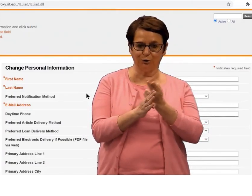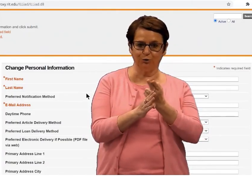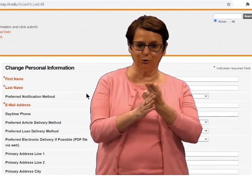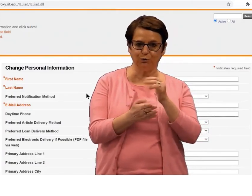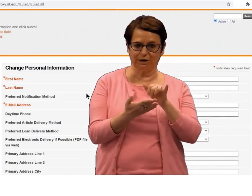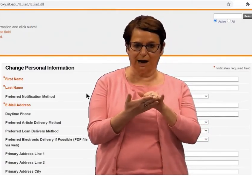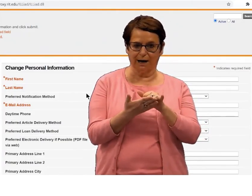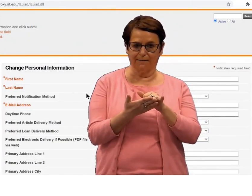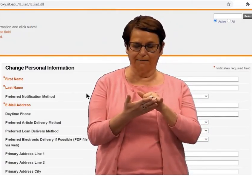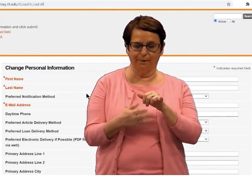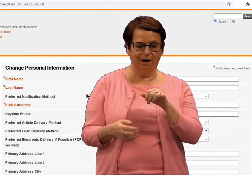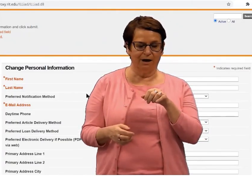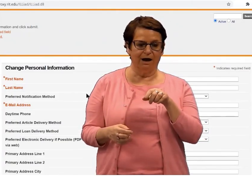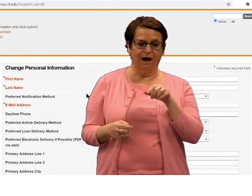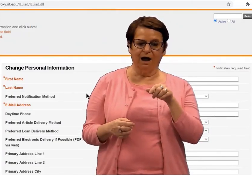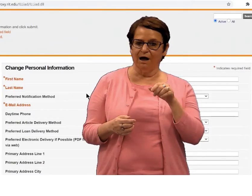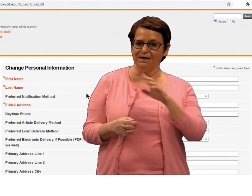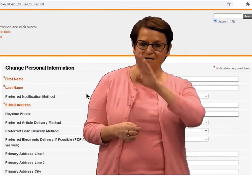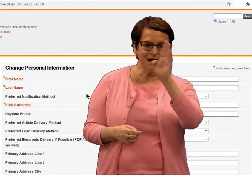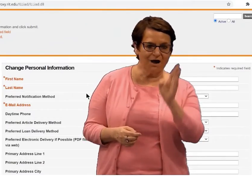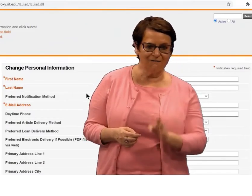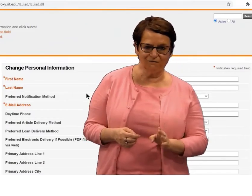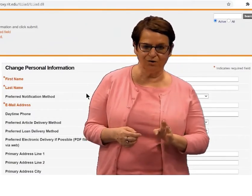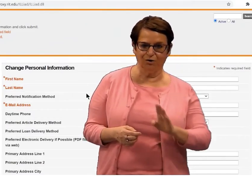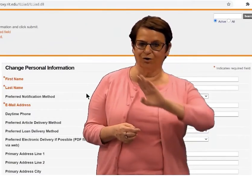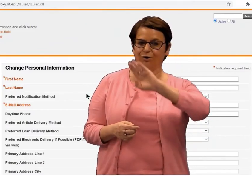So I suggest that you use that.